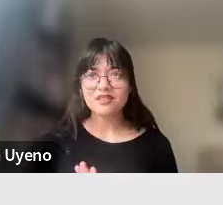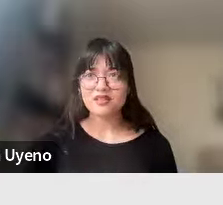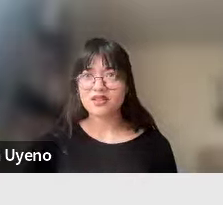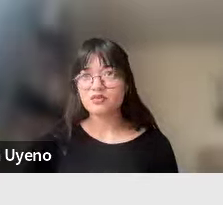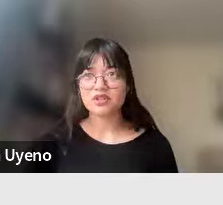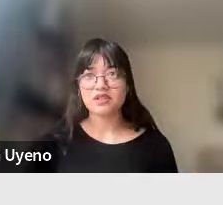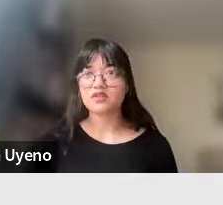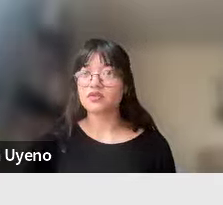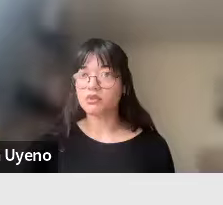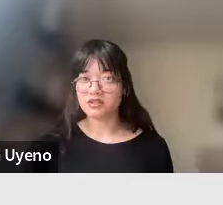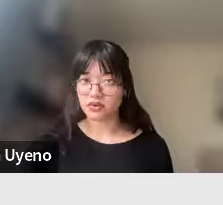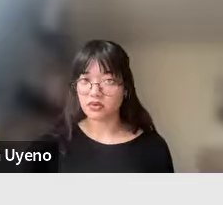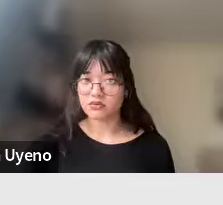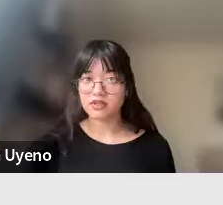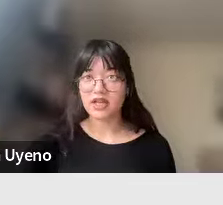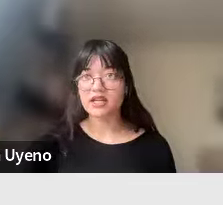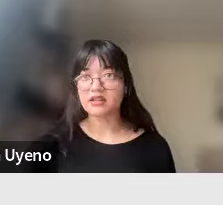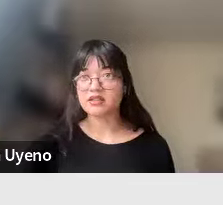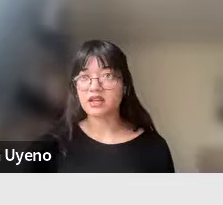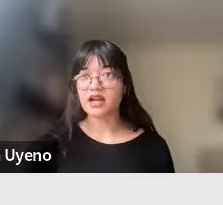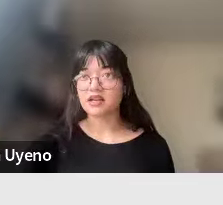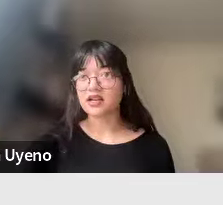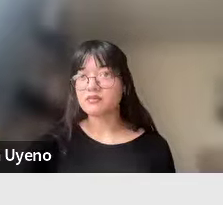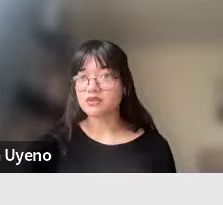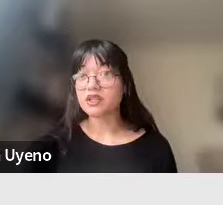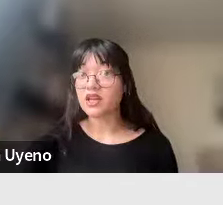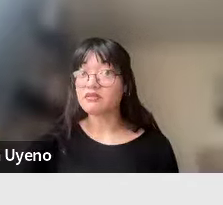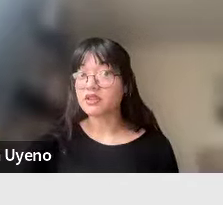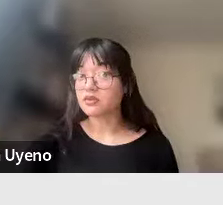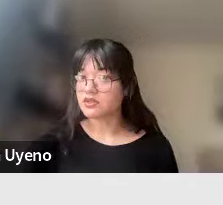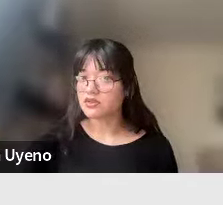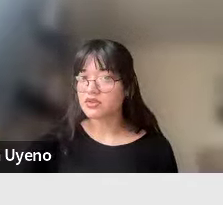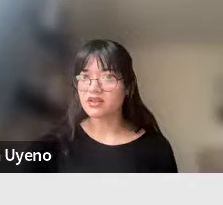This decision was extremely difficult and at times I really envied the researcher